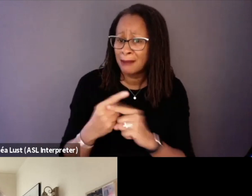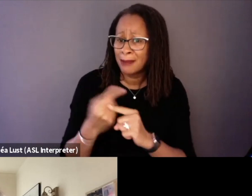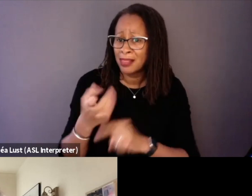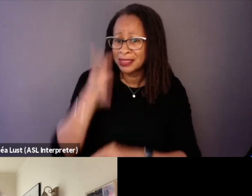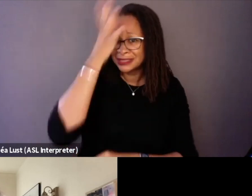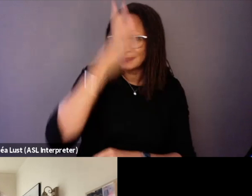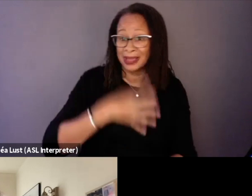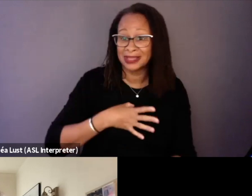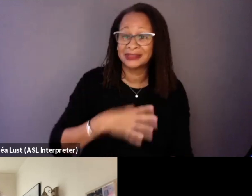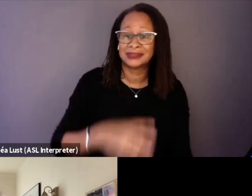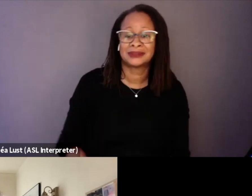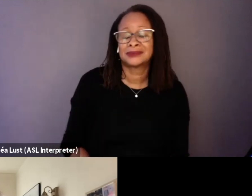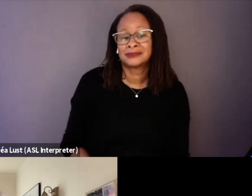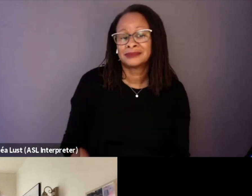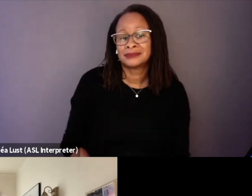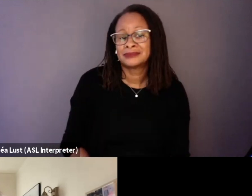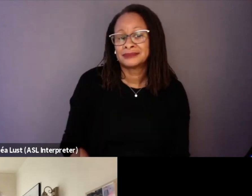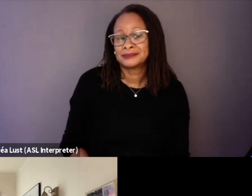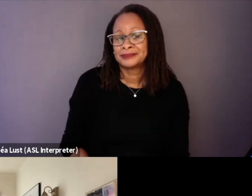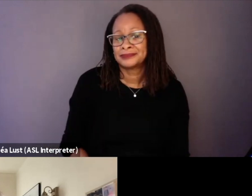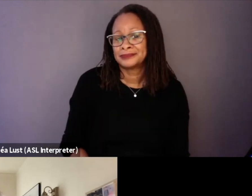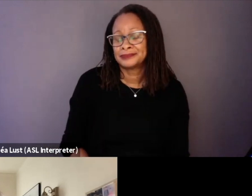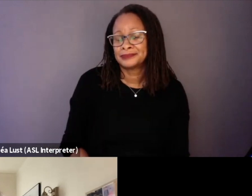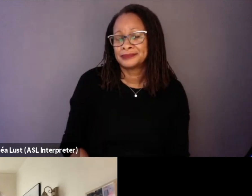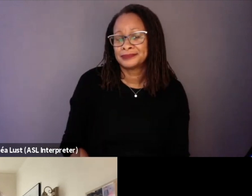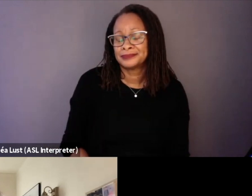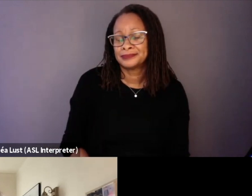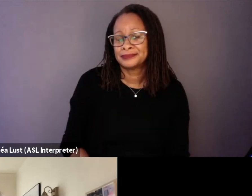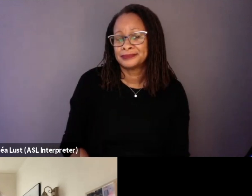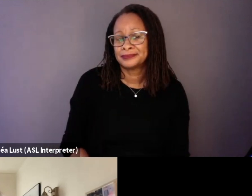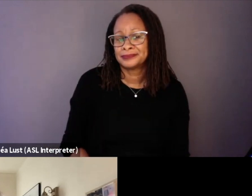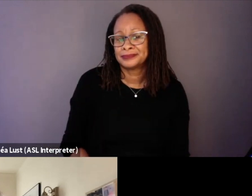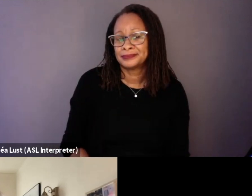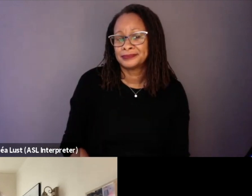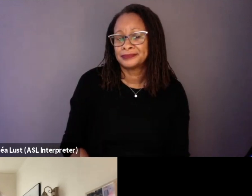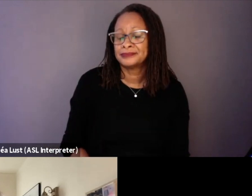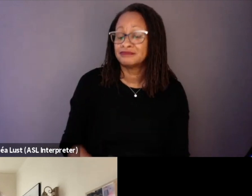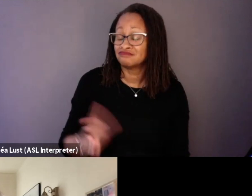was it was giving me a sense that I could also do that.